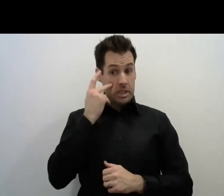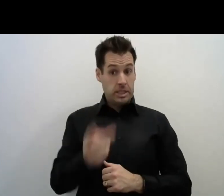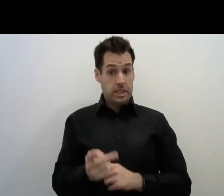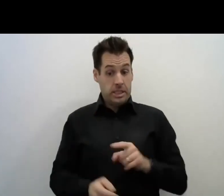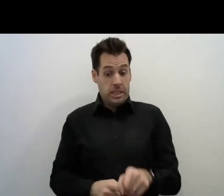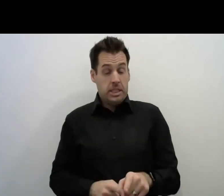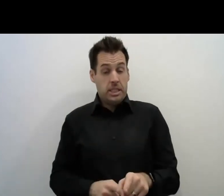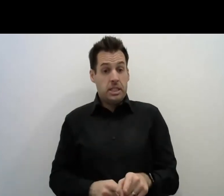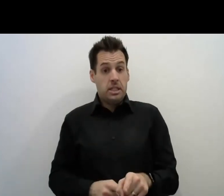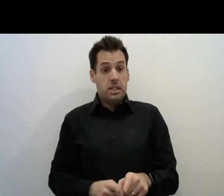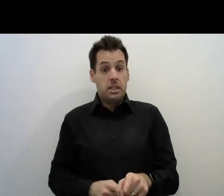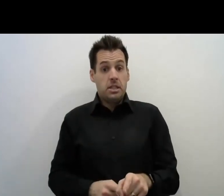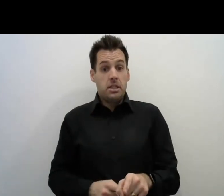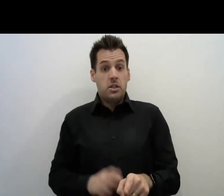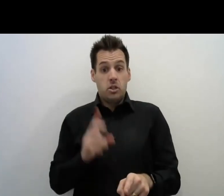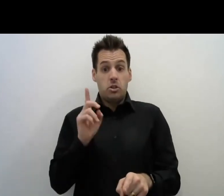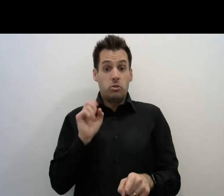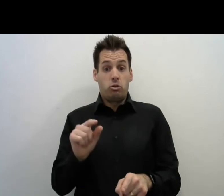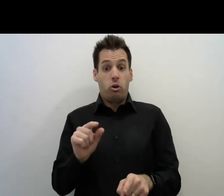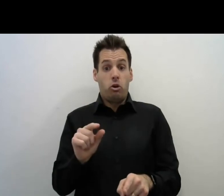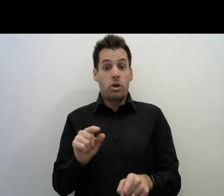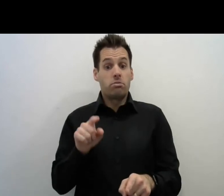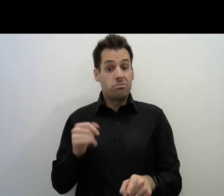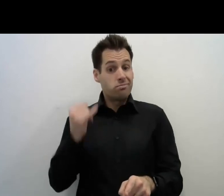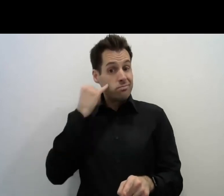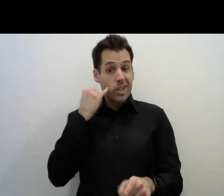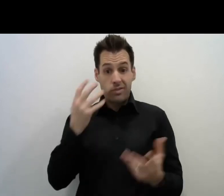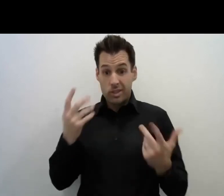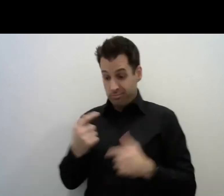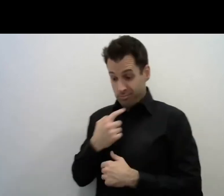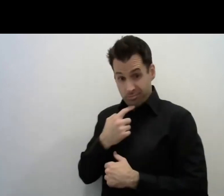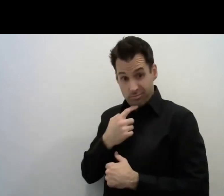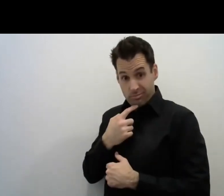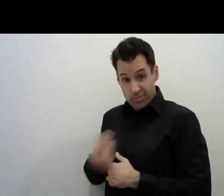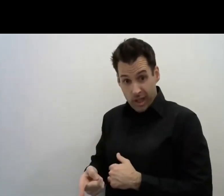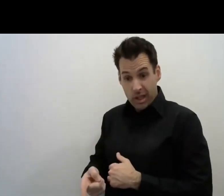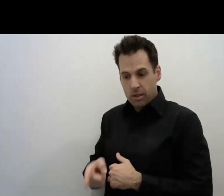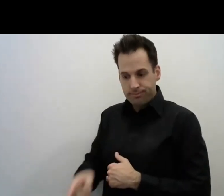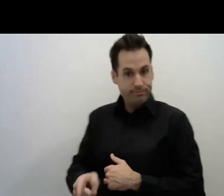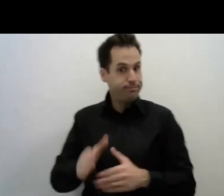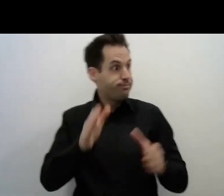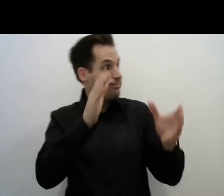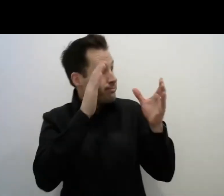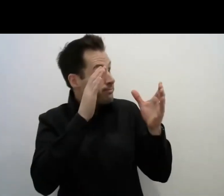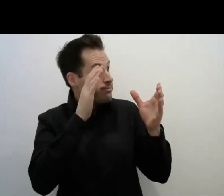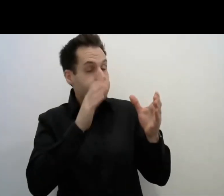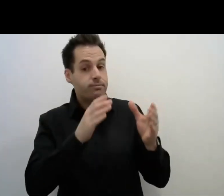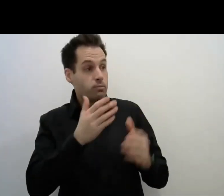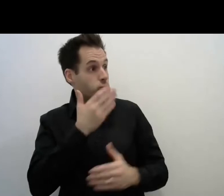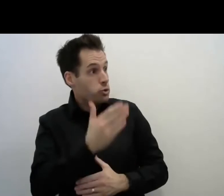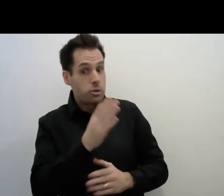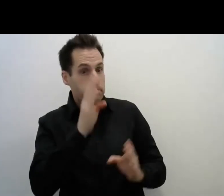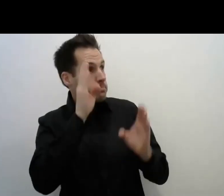the uh handler's uh control or handler's instructions it's paying attention to the handler